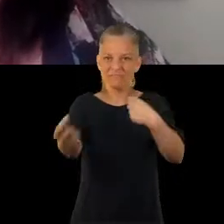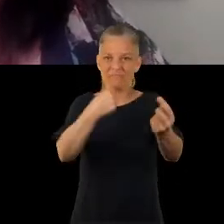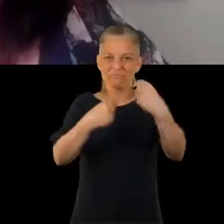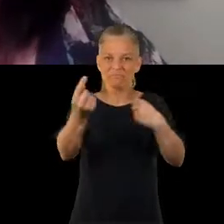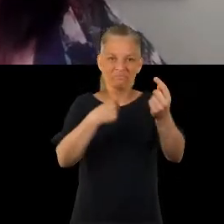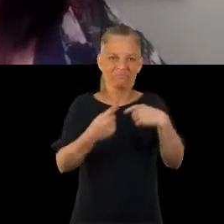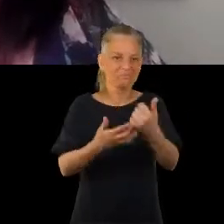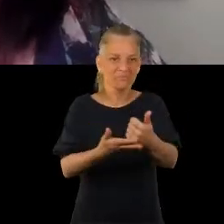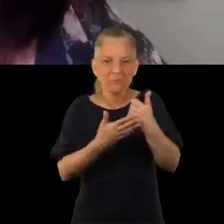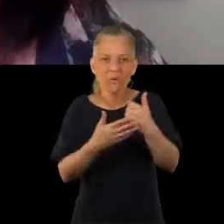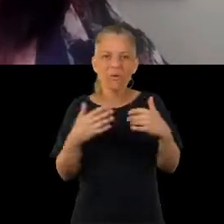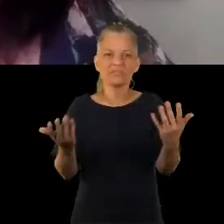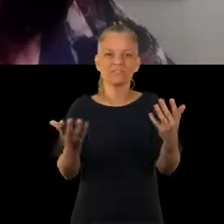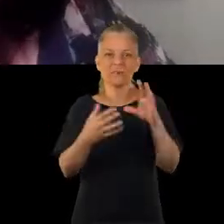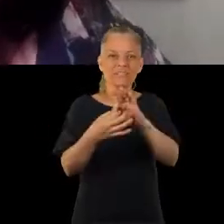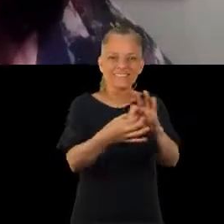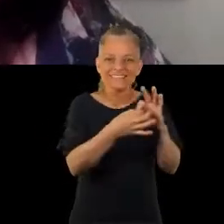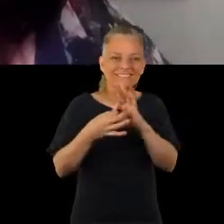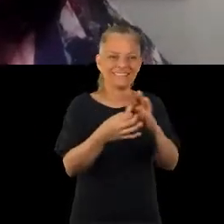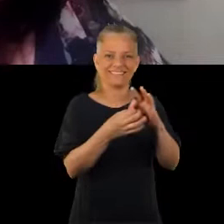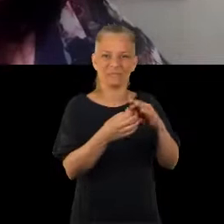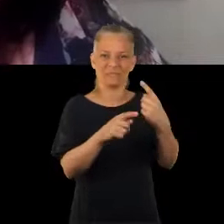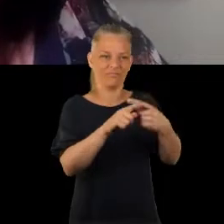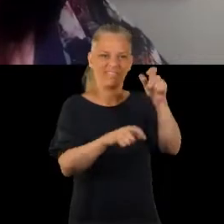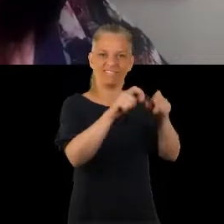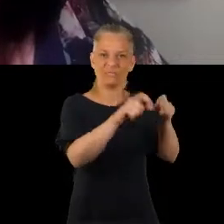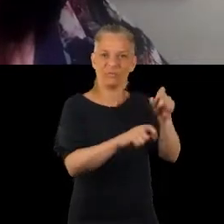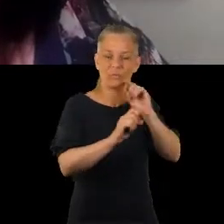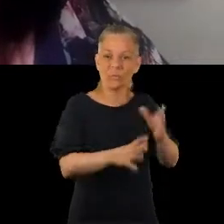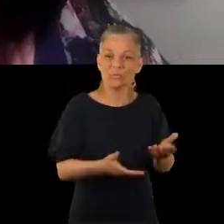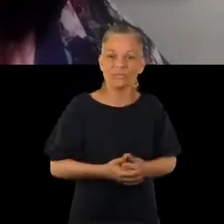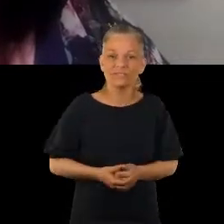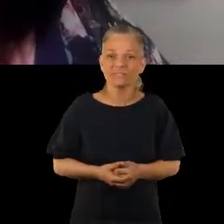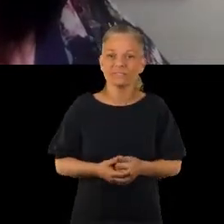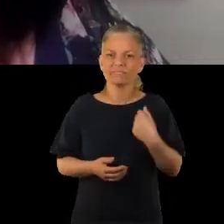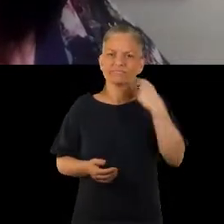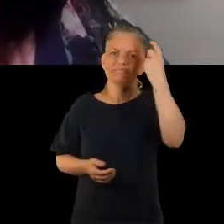I think one things that I’d add to that is, probably not a big jump for an awful lot of